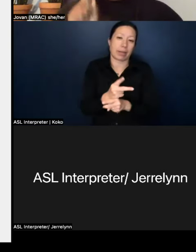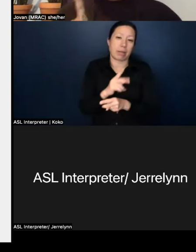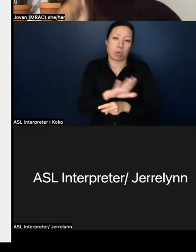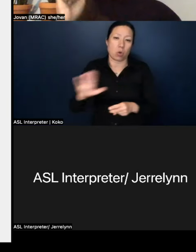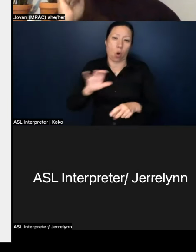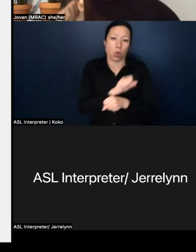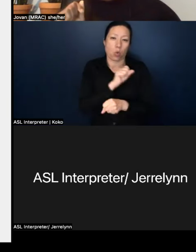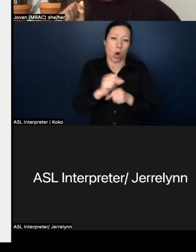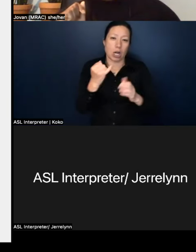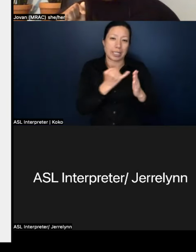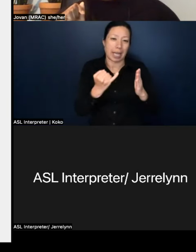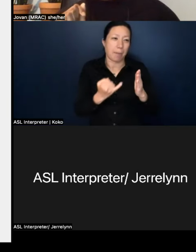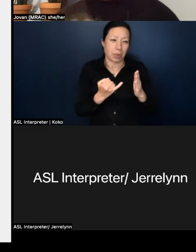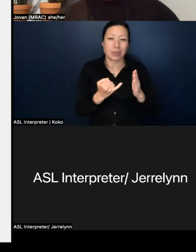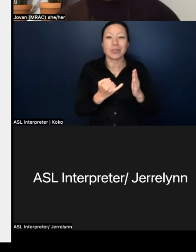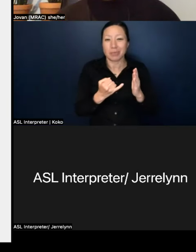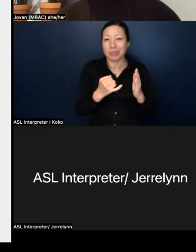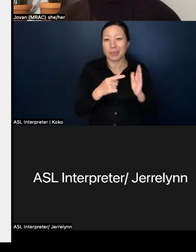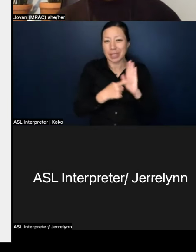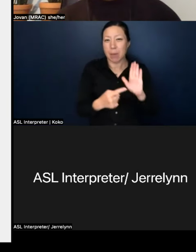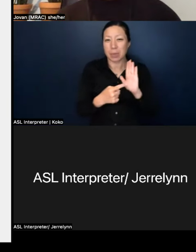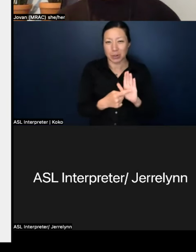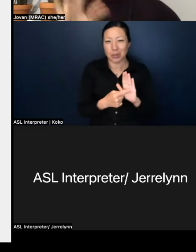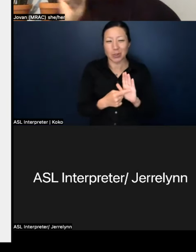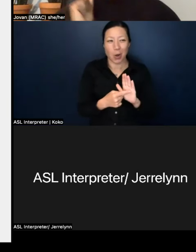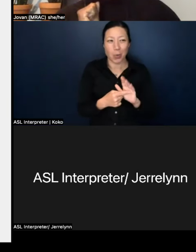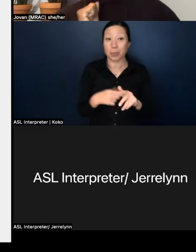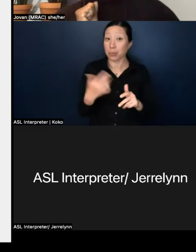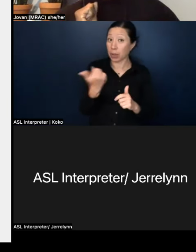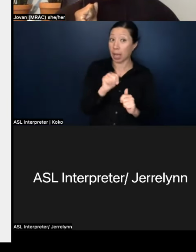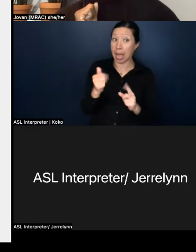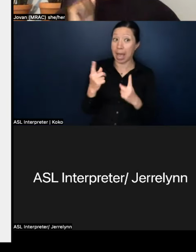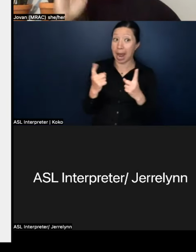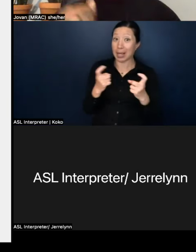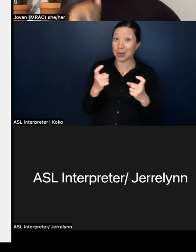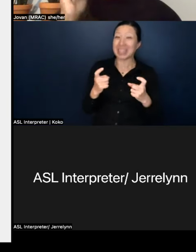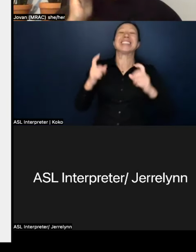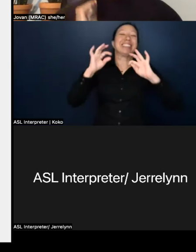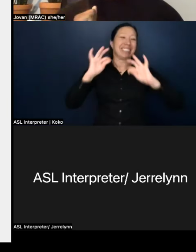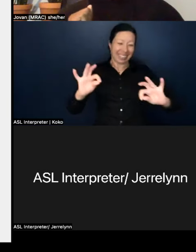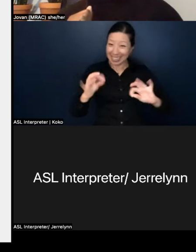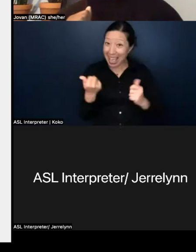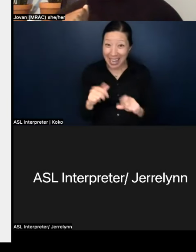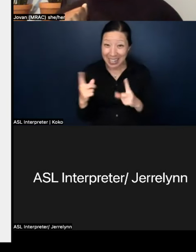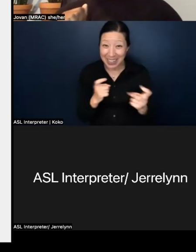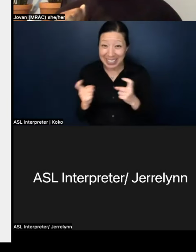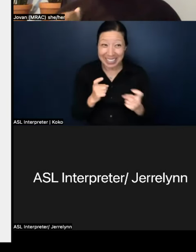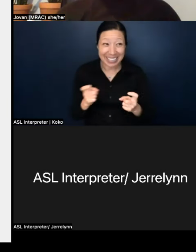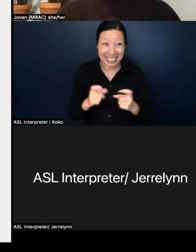Any questions on that? And actually I am coming up on my Q and A session. So, any questions in general?